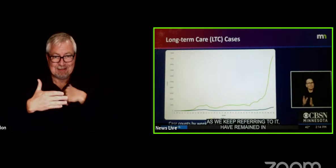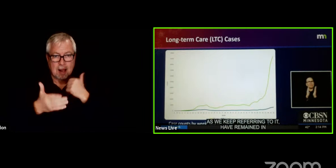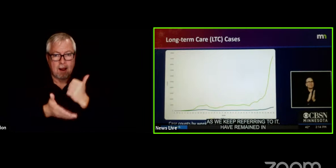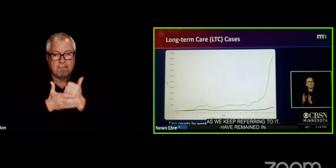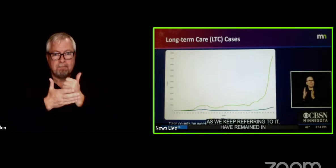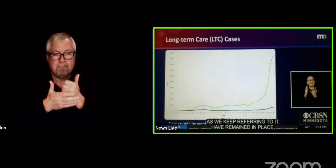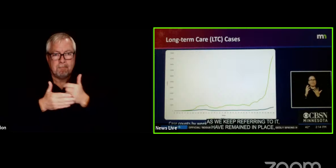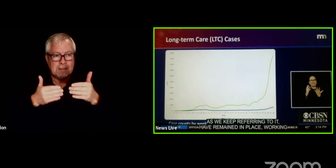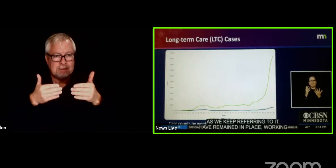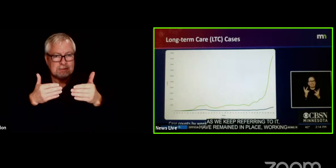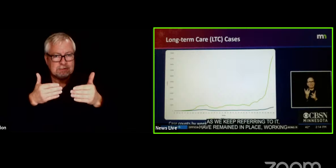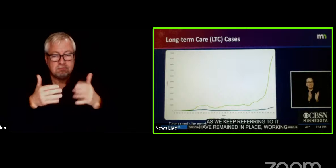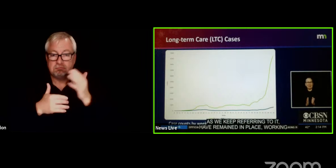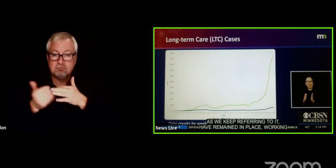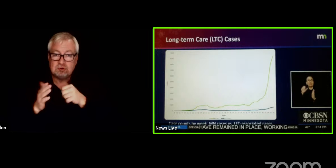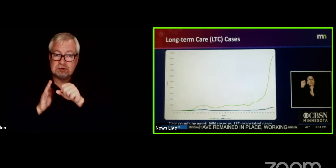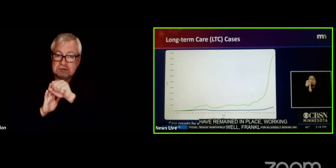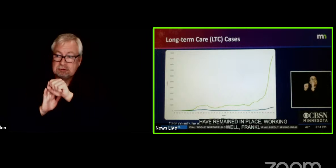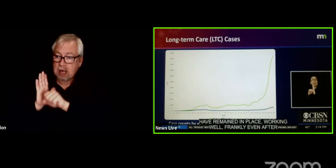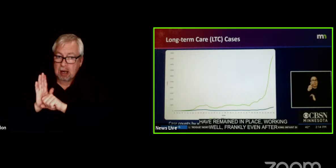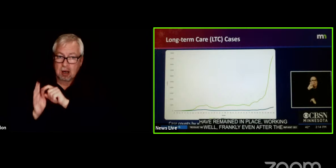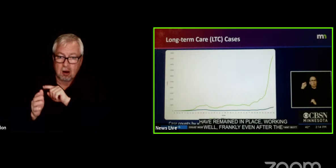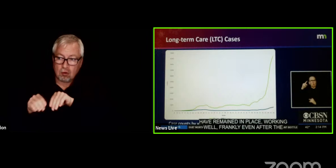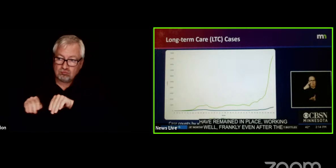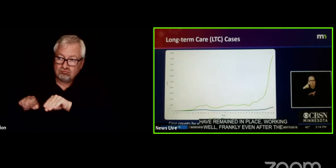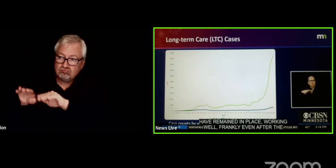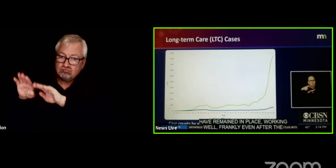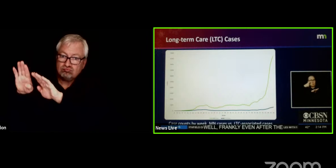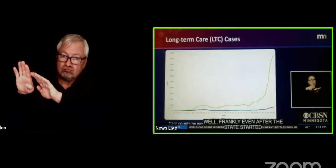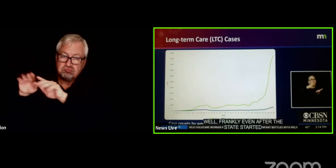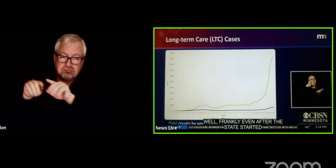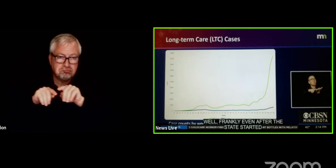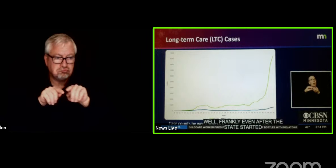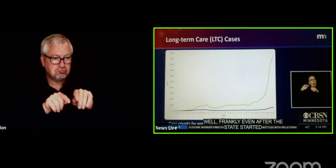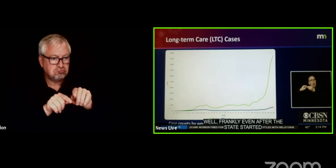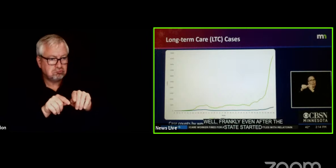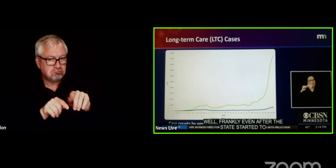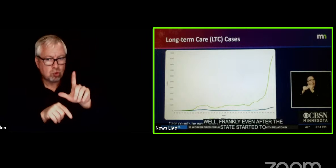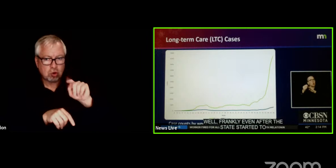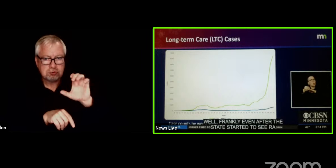RAPID ACT SET RATION IN CASES AS A WHOLE. BUT UNFORTUNATELY, EVEN THE STRONGEST FLOOD WALLS